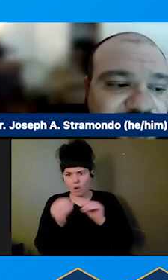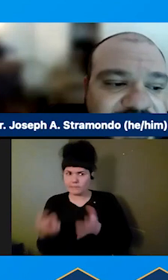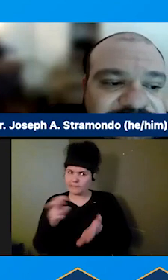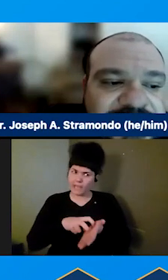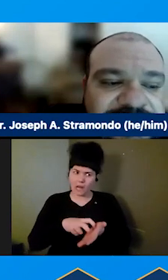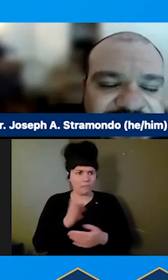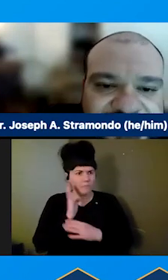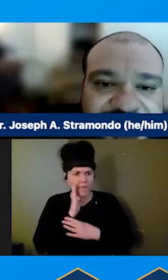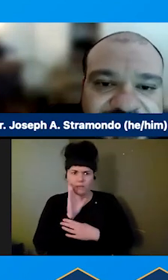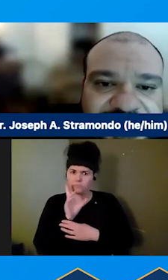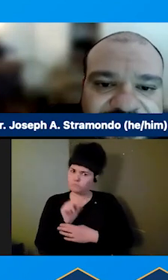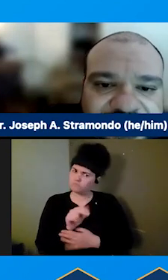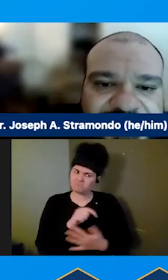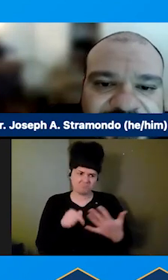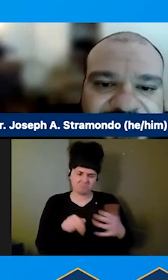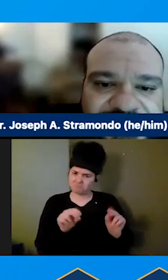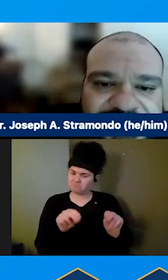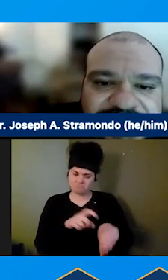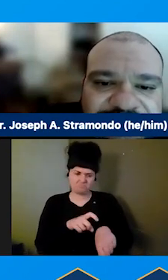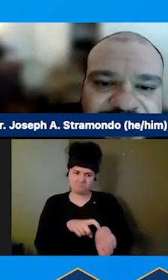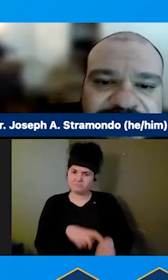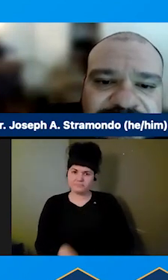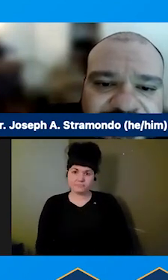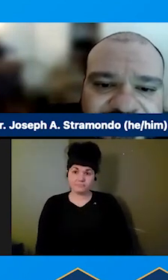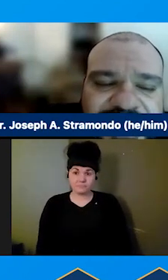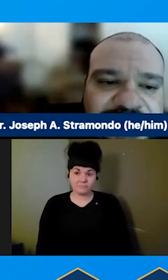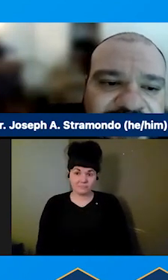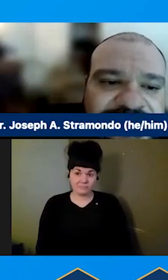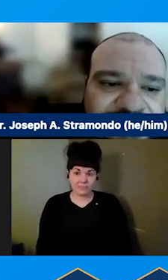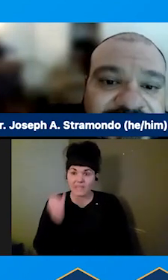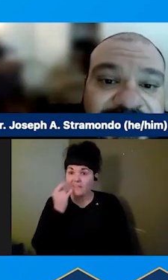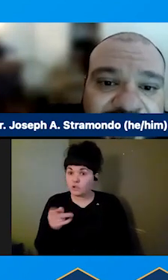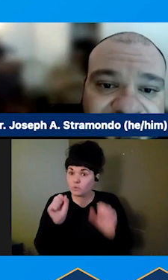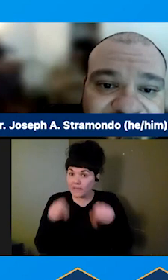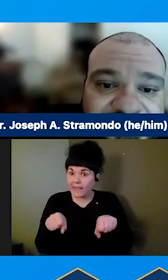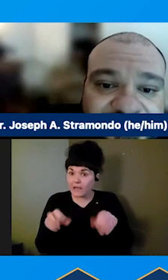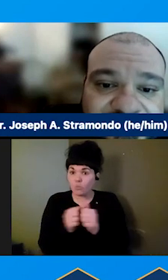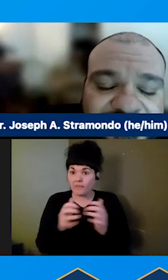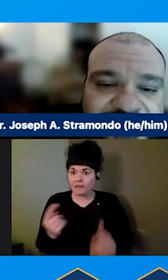you to do X, Y, and Z. Right. If you can do that without